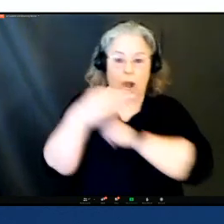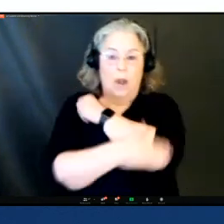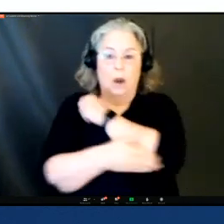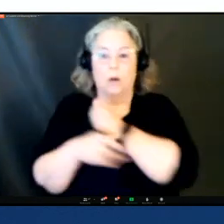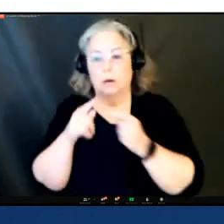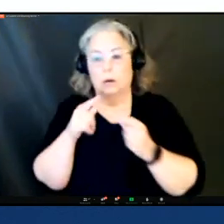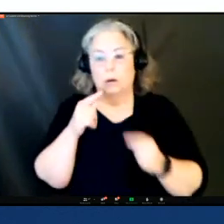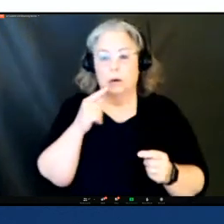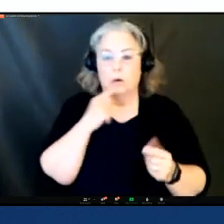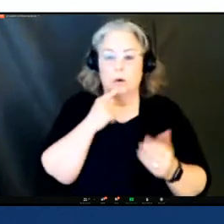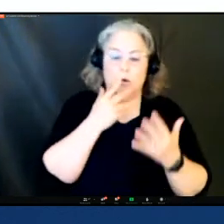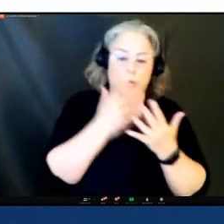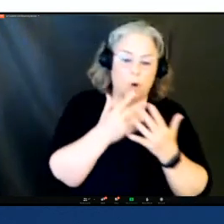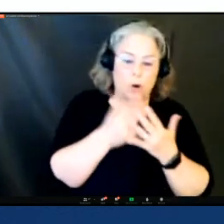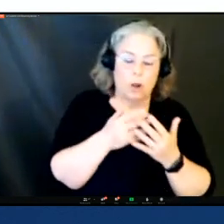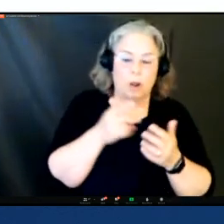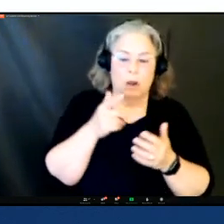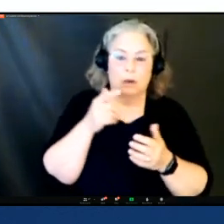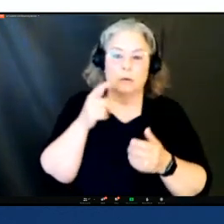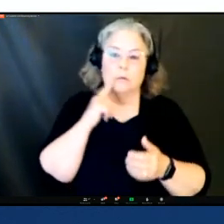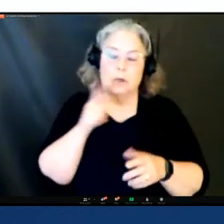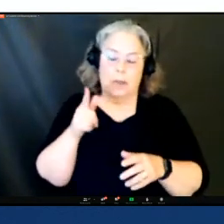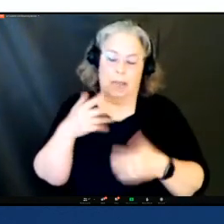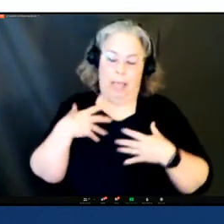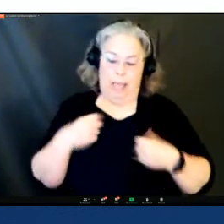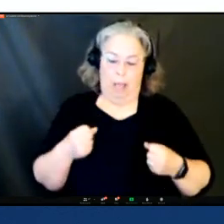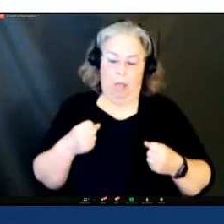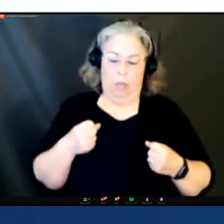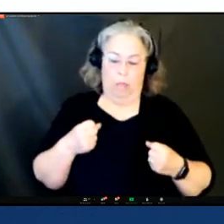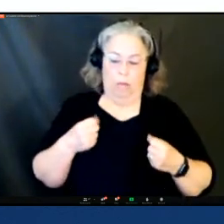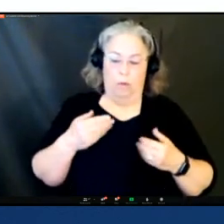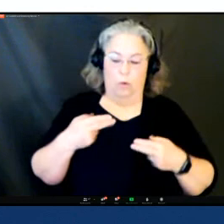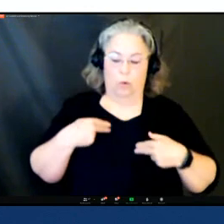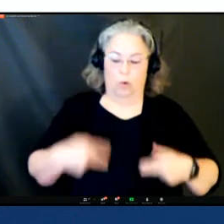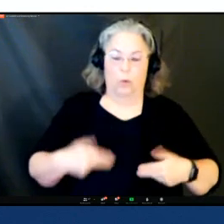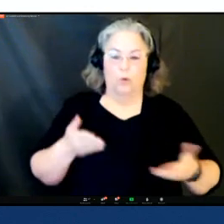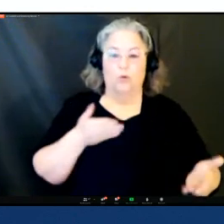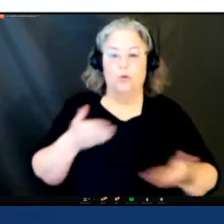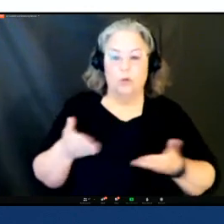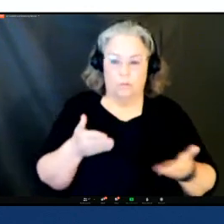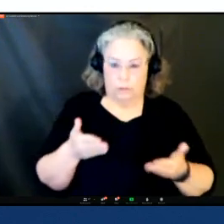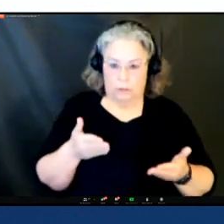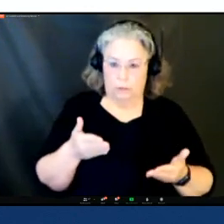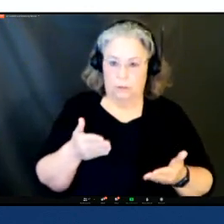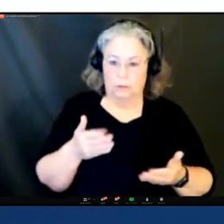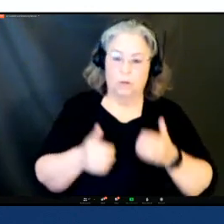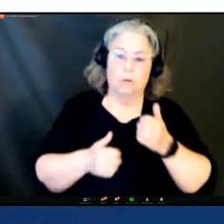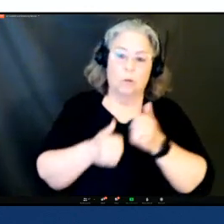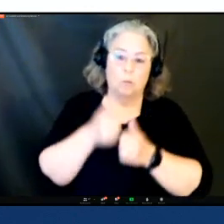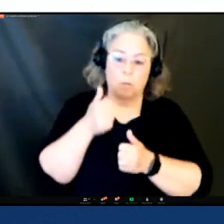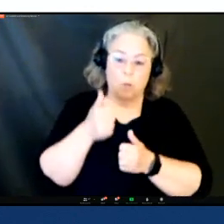prosecution and health and Human Services programs, even though most discretionary revenue comes from county